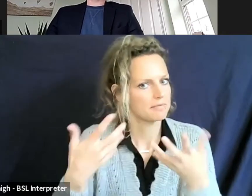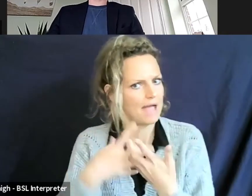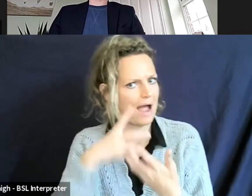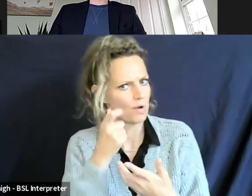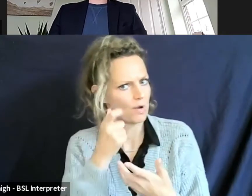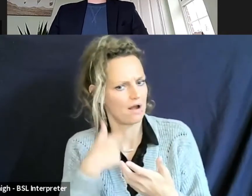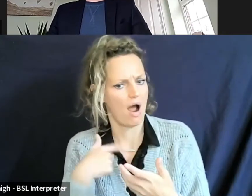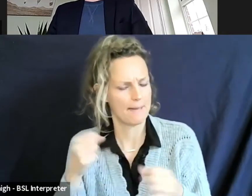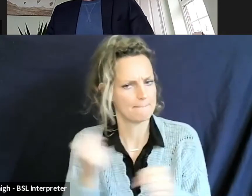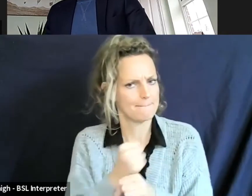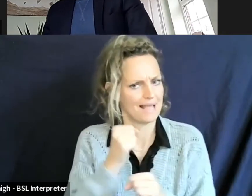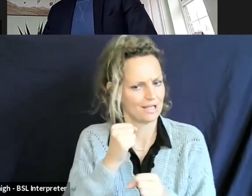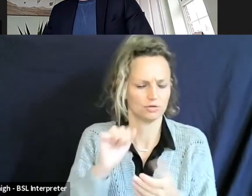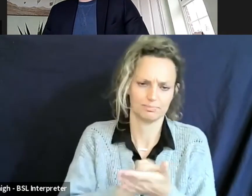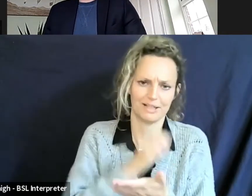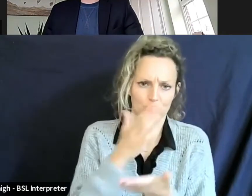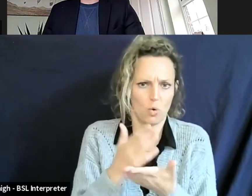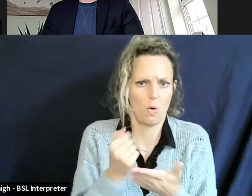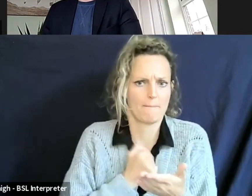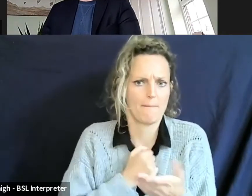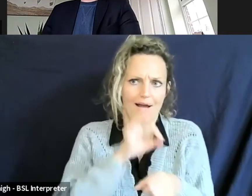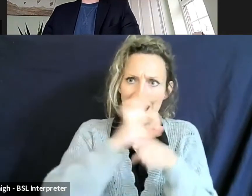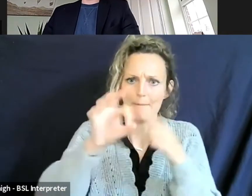How can, I'm going to apply to HMRC today, I have seen one of the fabulous jobs on the Evenbreak job site, how can I make my application stand out?